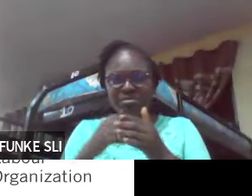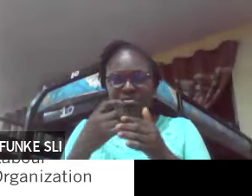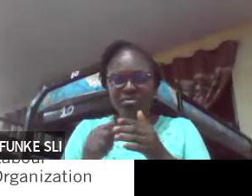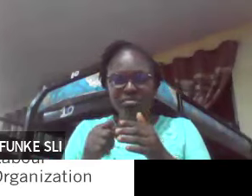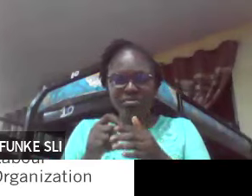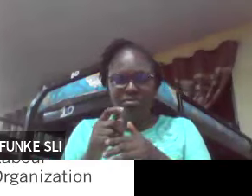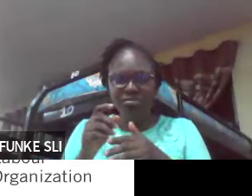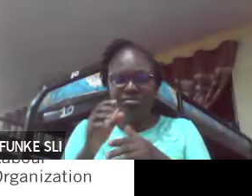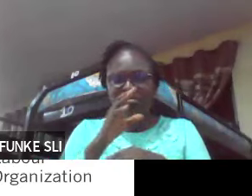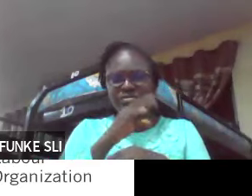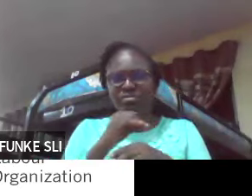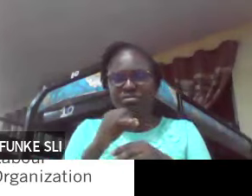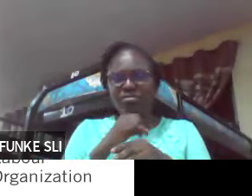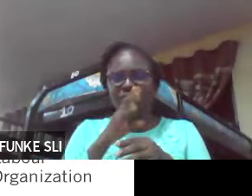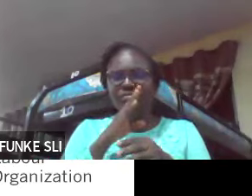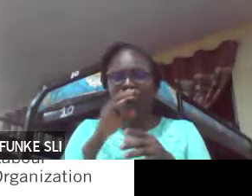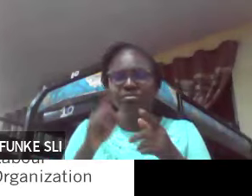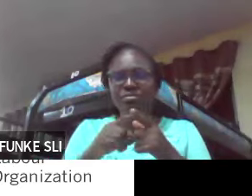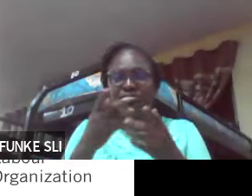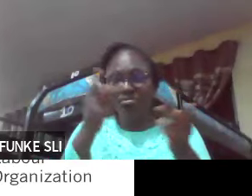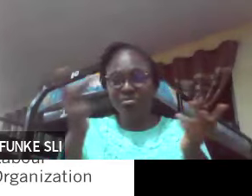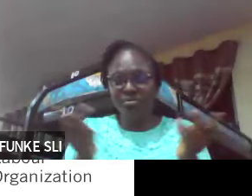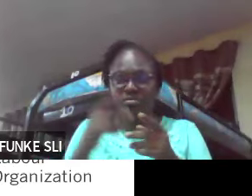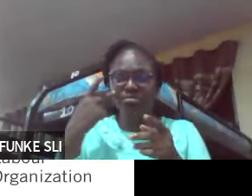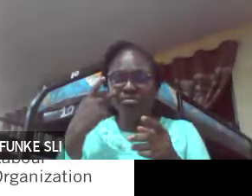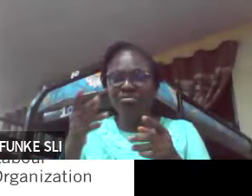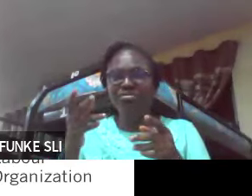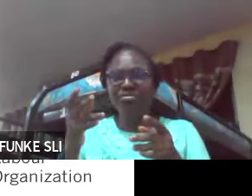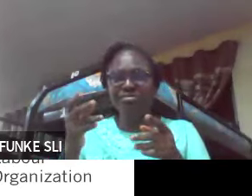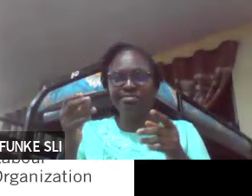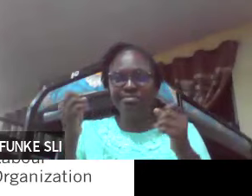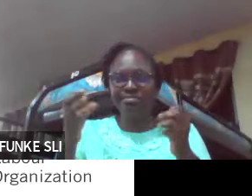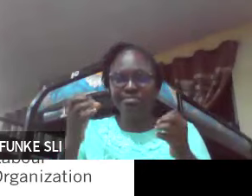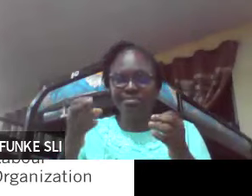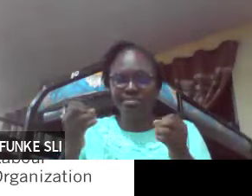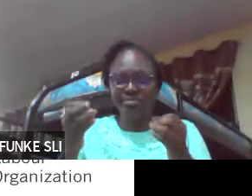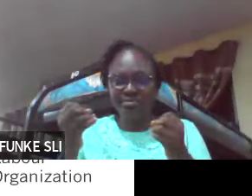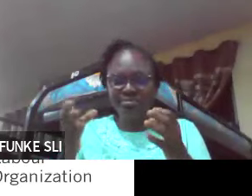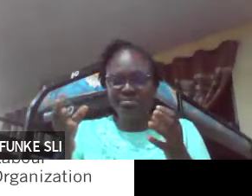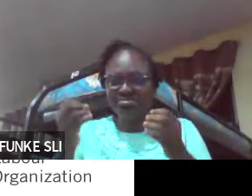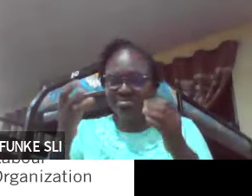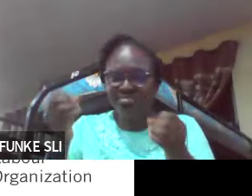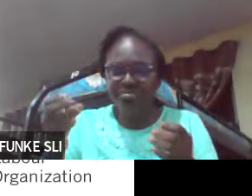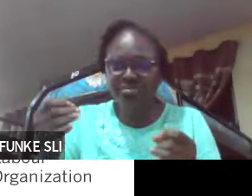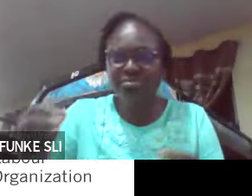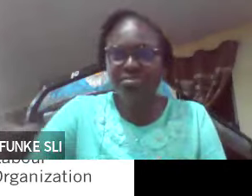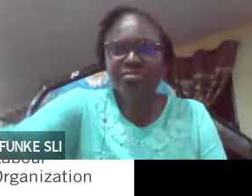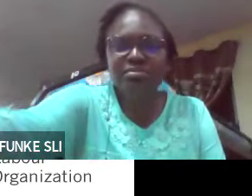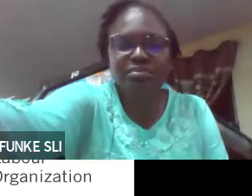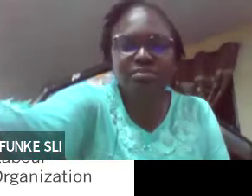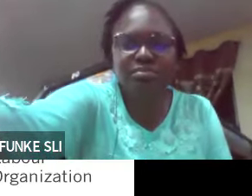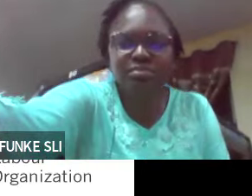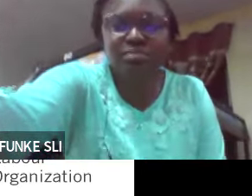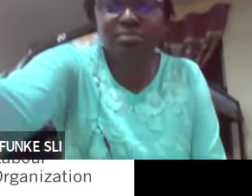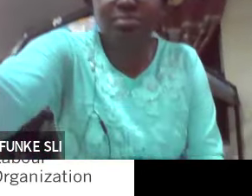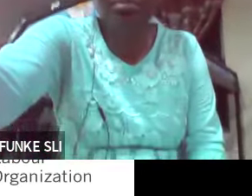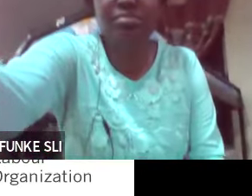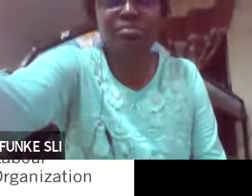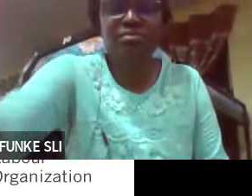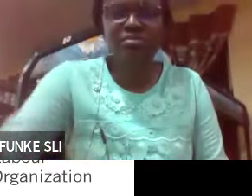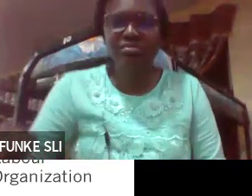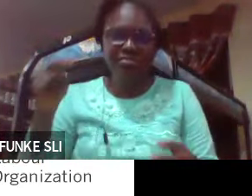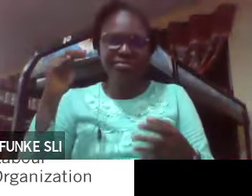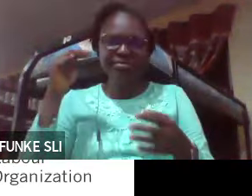Dotun Akinseinde: and I've been to the warehouse, and I've seen massive, massive deployment of Nigerian grown rice